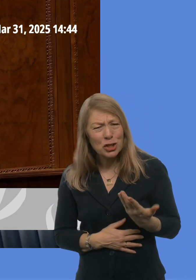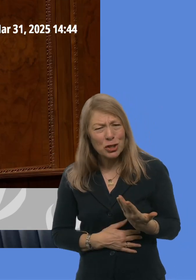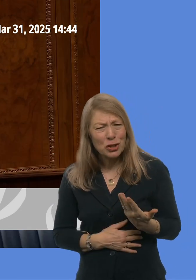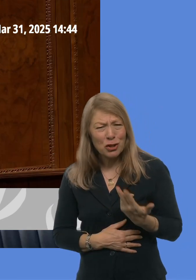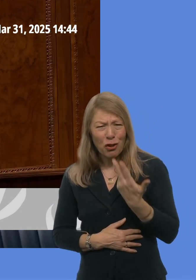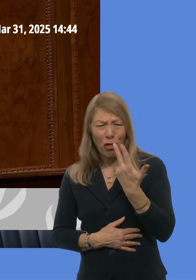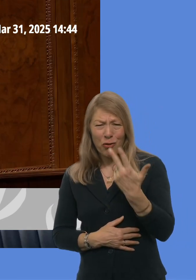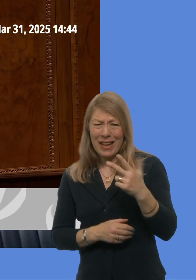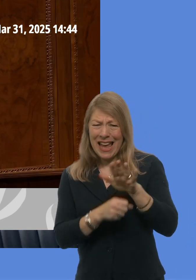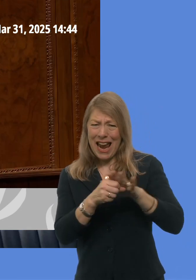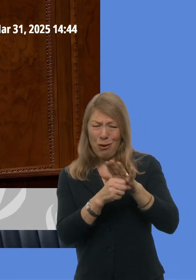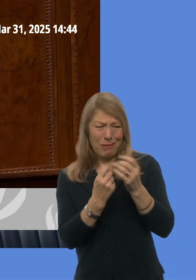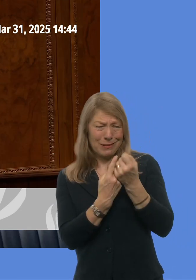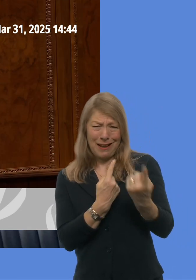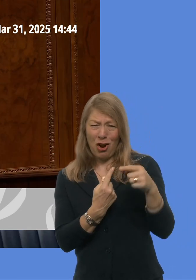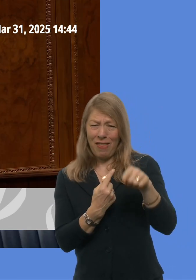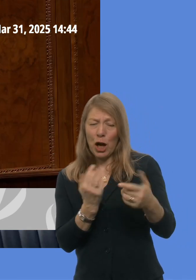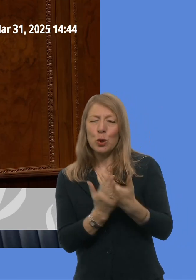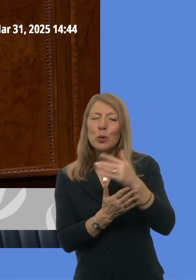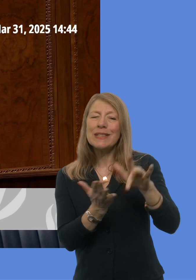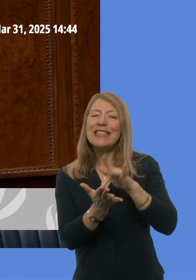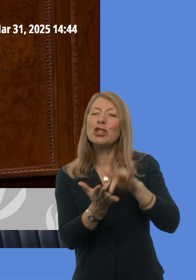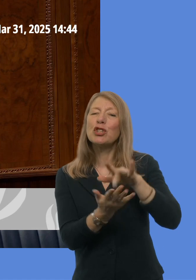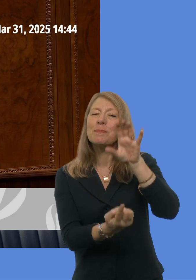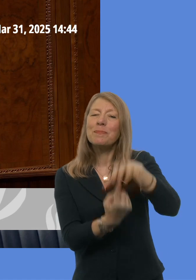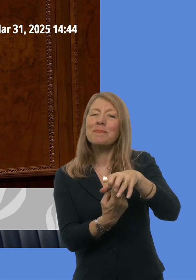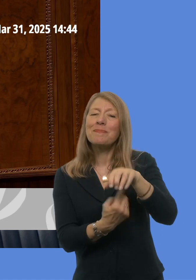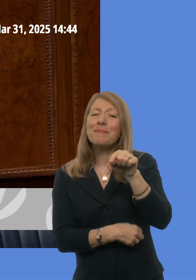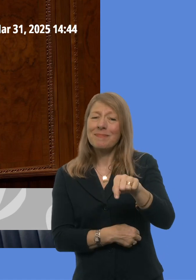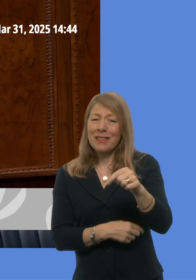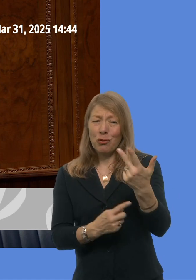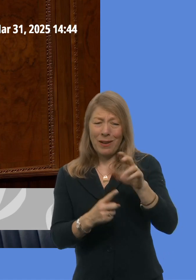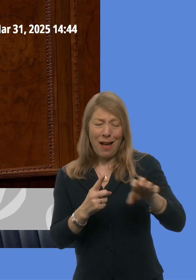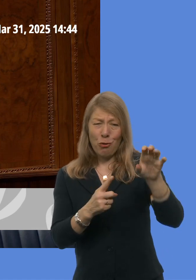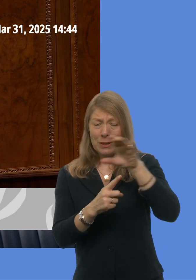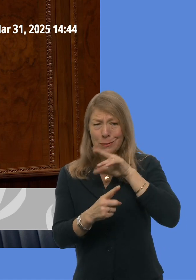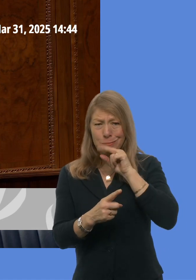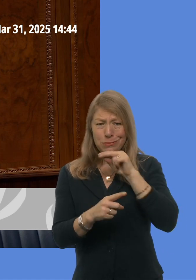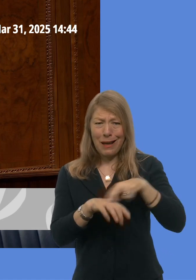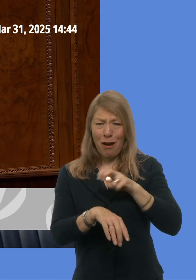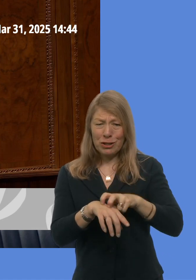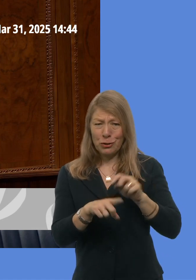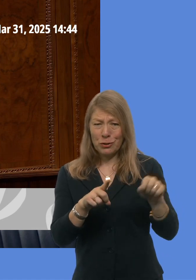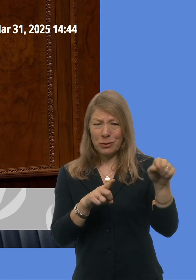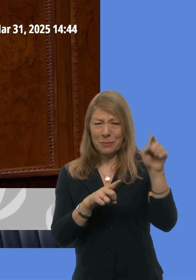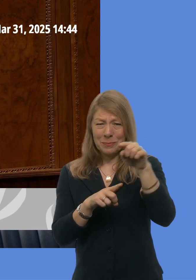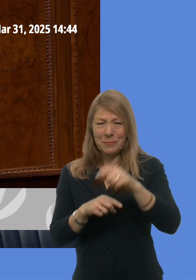distance of the site, and there is a Gaelic language school. The Minister agrees with me that it is insulting to be ACC at Irish language speakers.